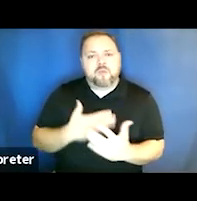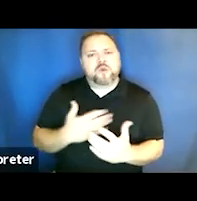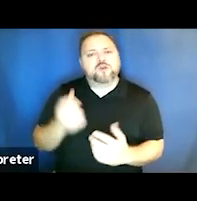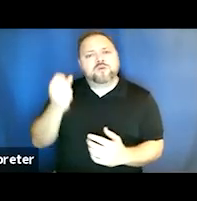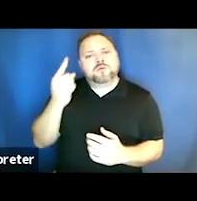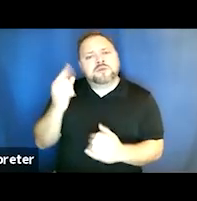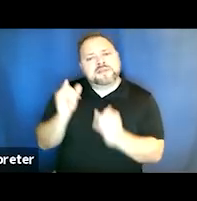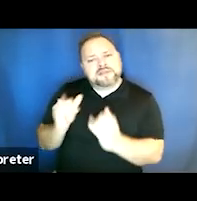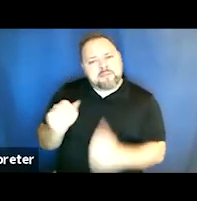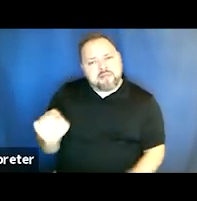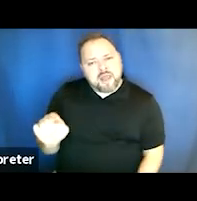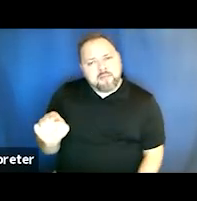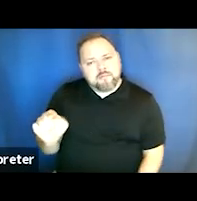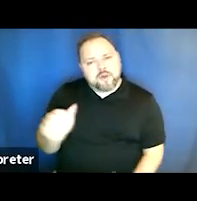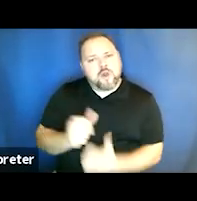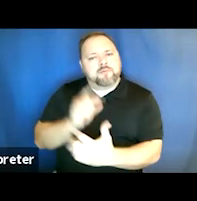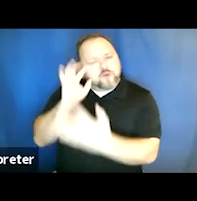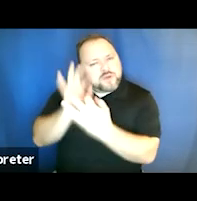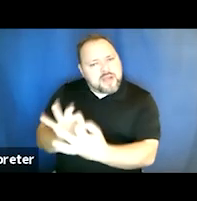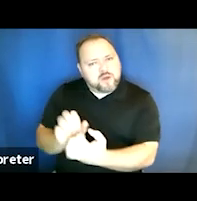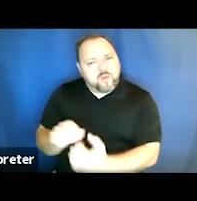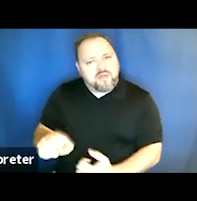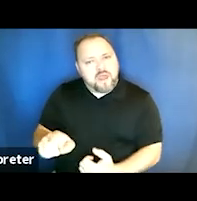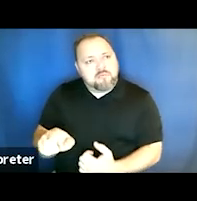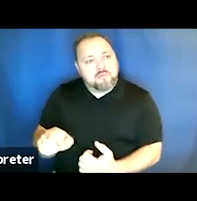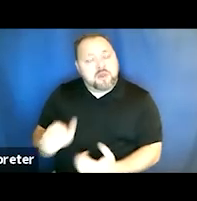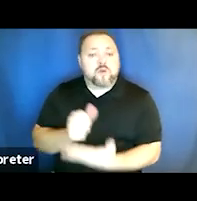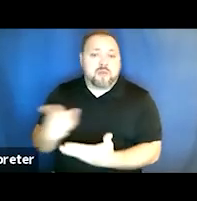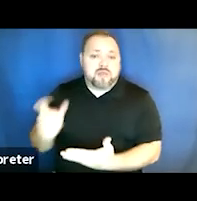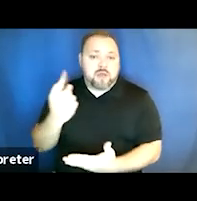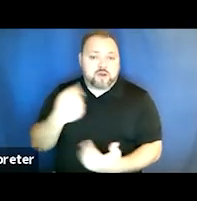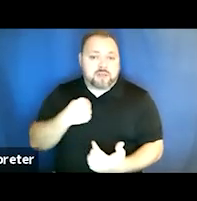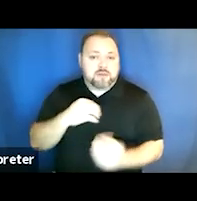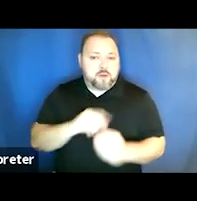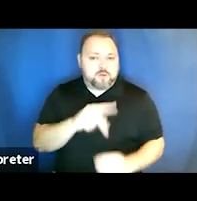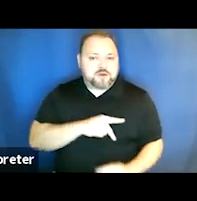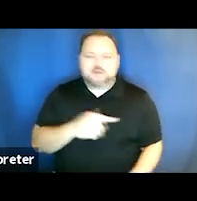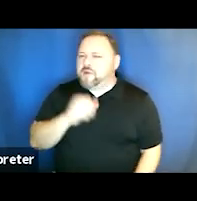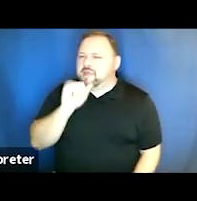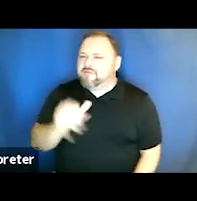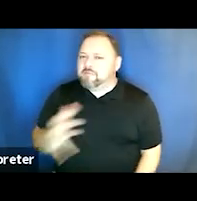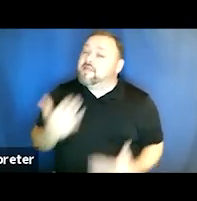to connect with them and get them to understand you personally. I love that so much. Thank you so much, James.